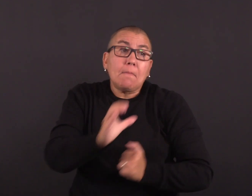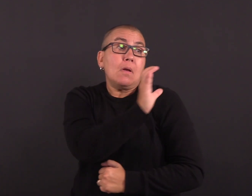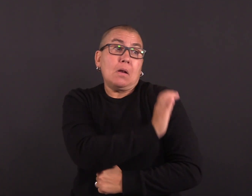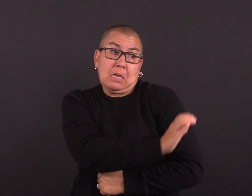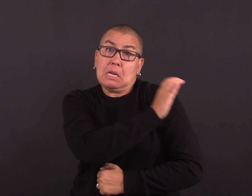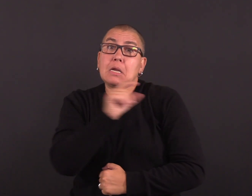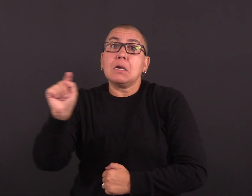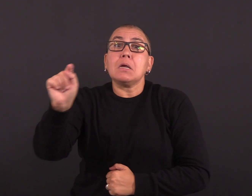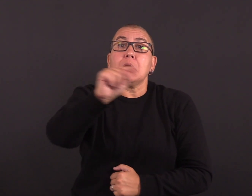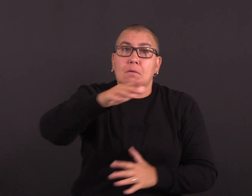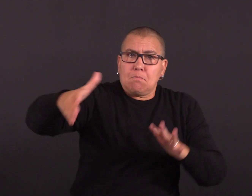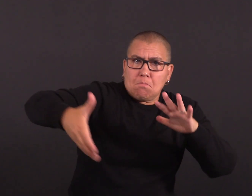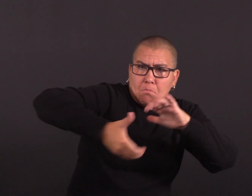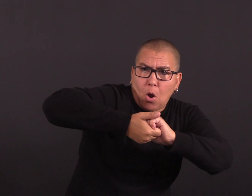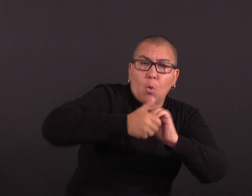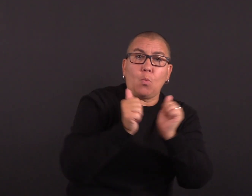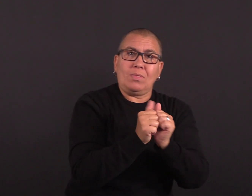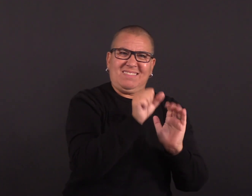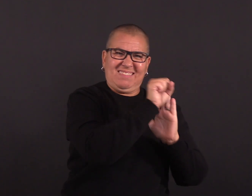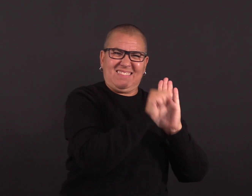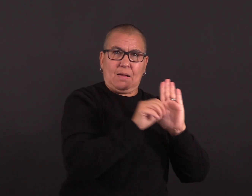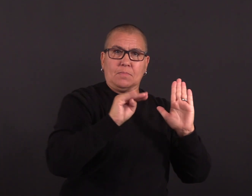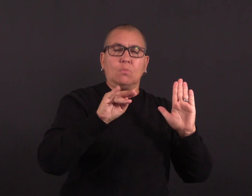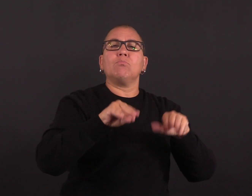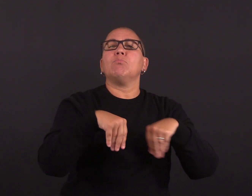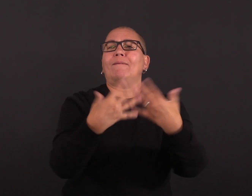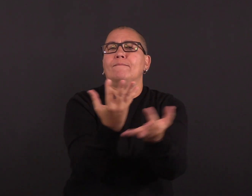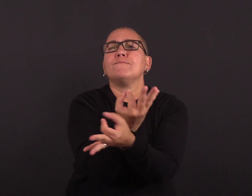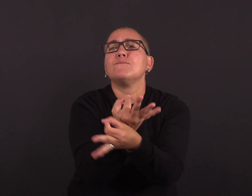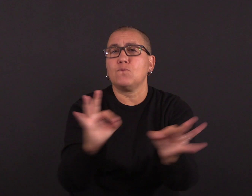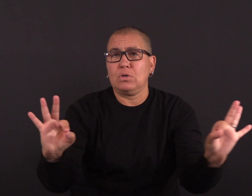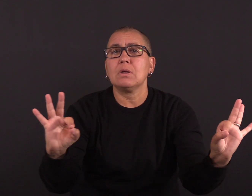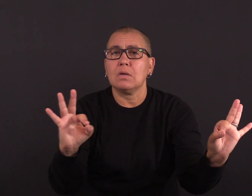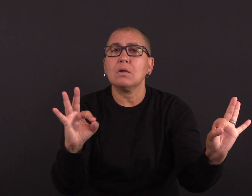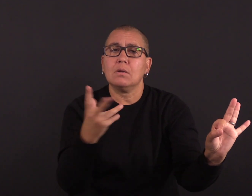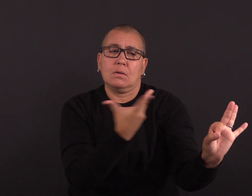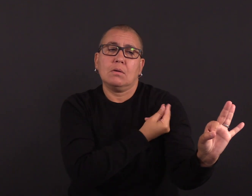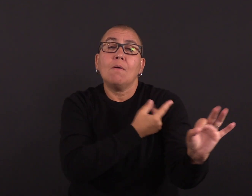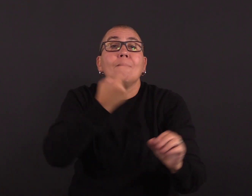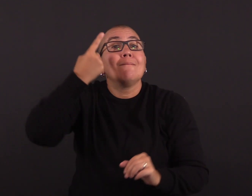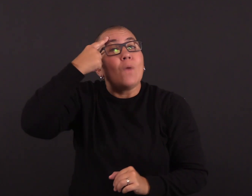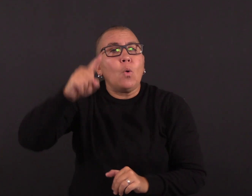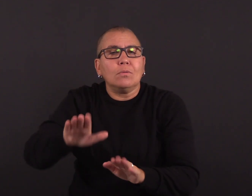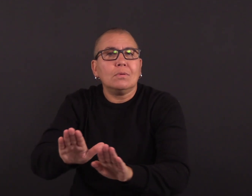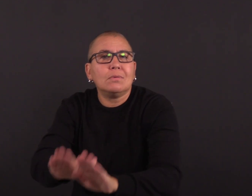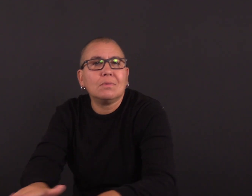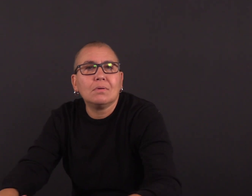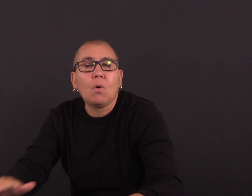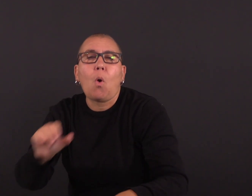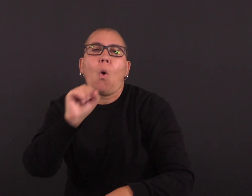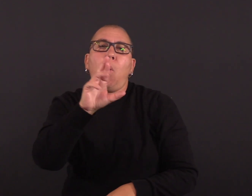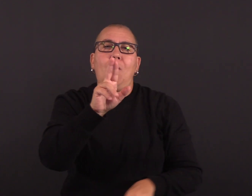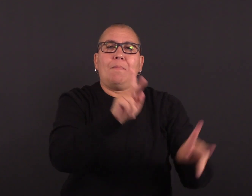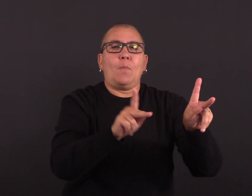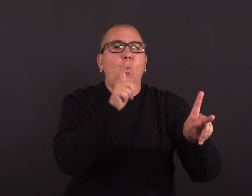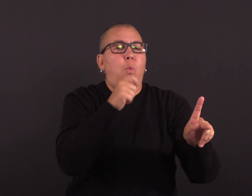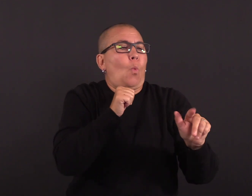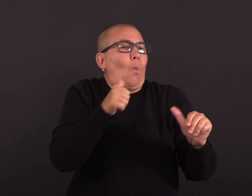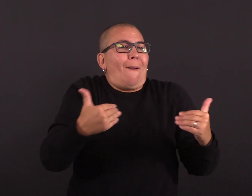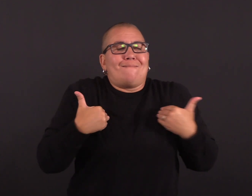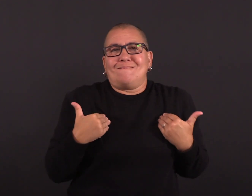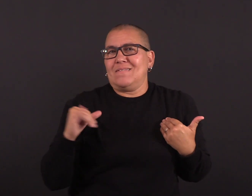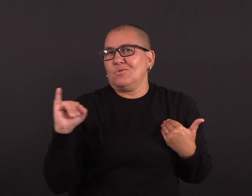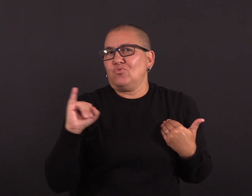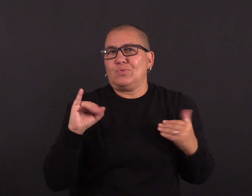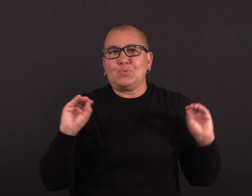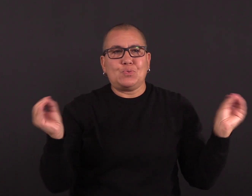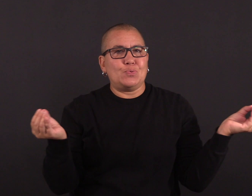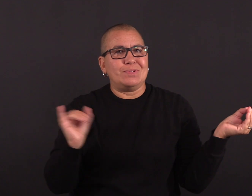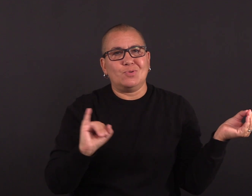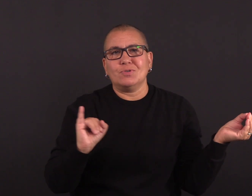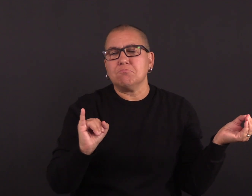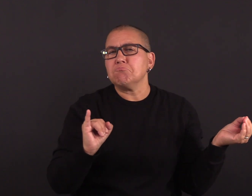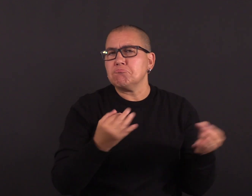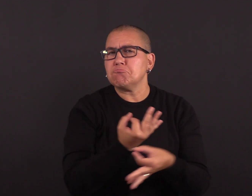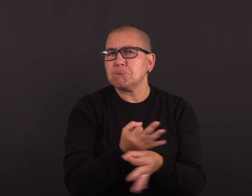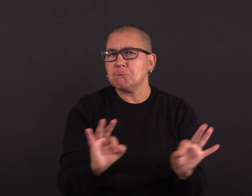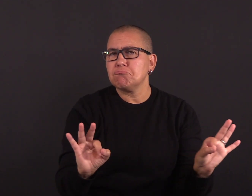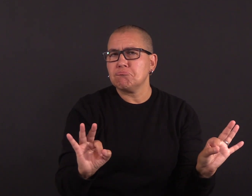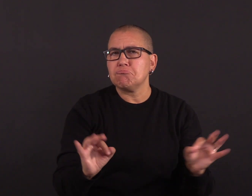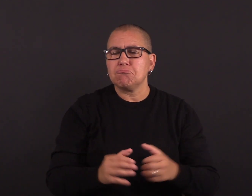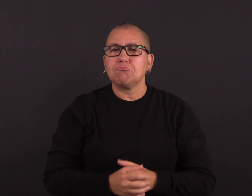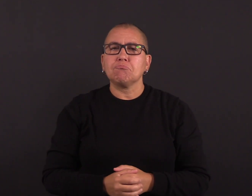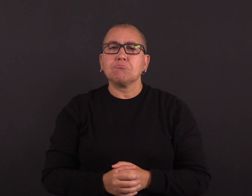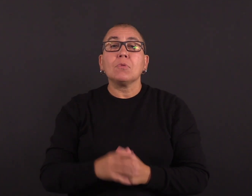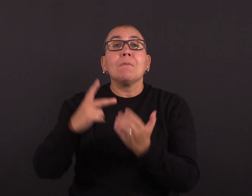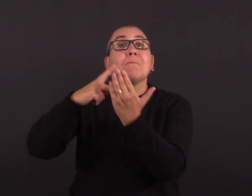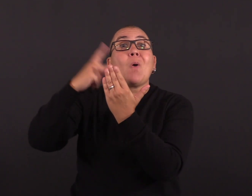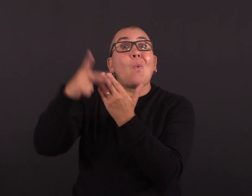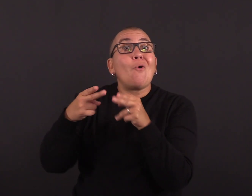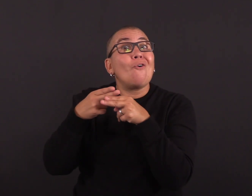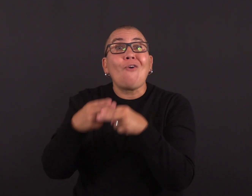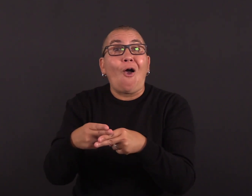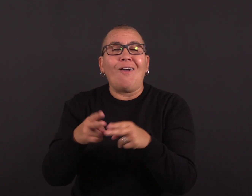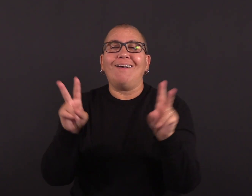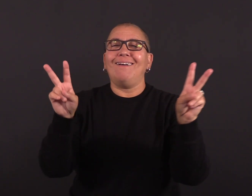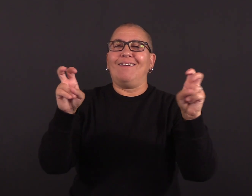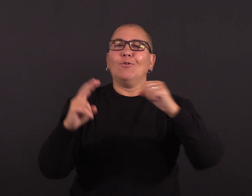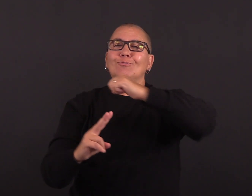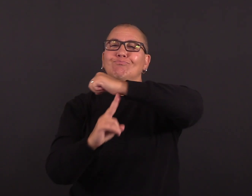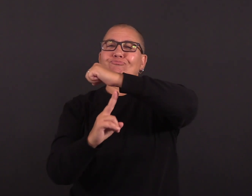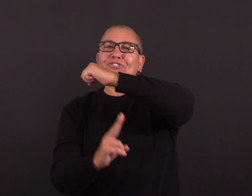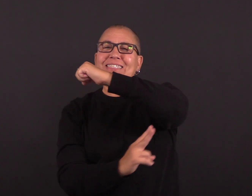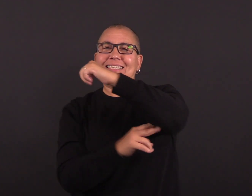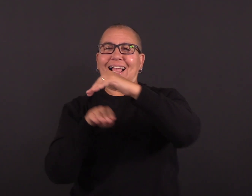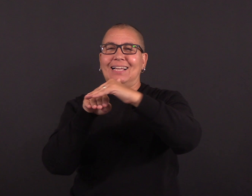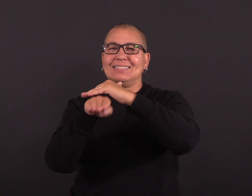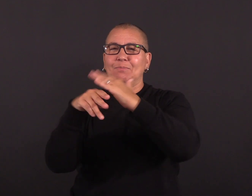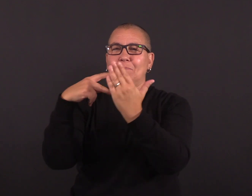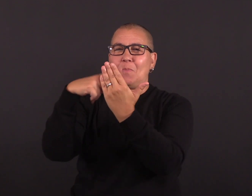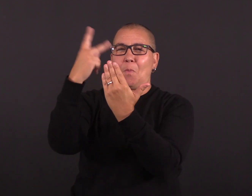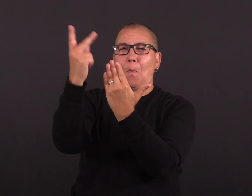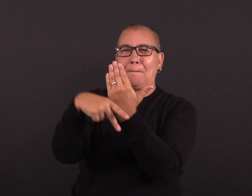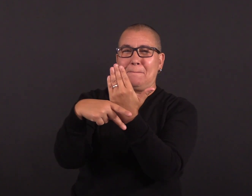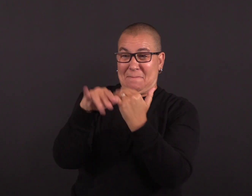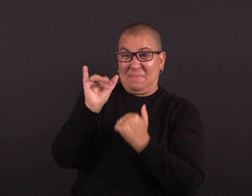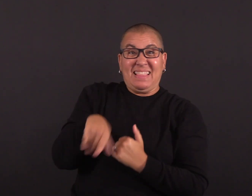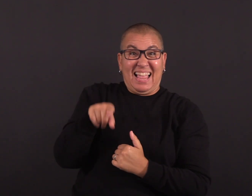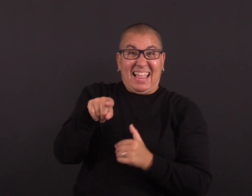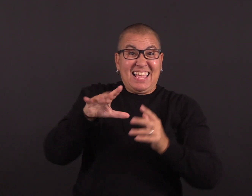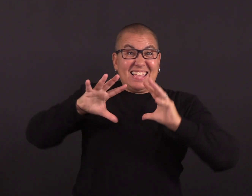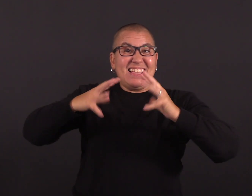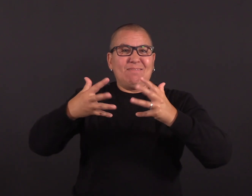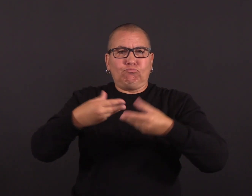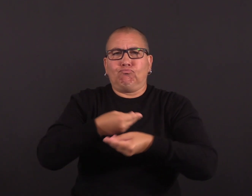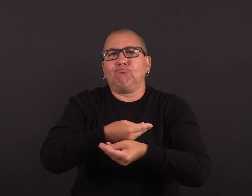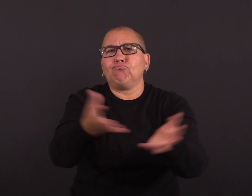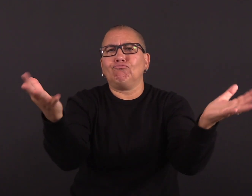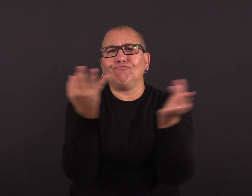at pharmacies and other locations as well. Will there be a shortage of vaccine